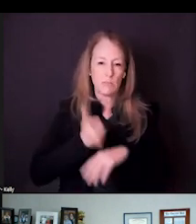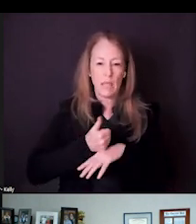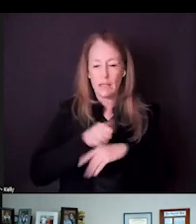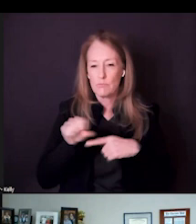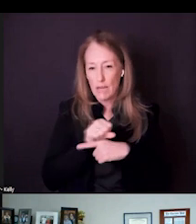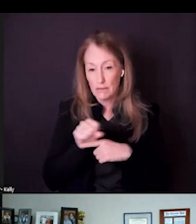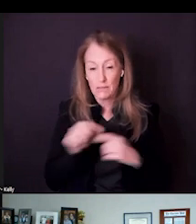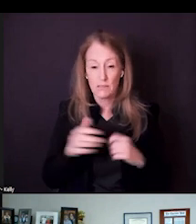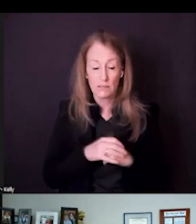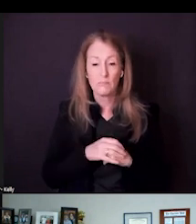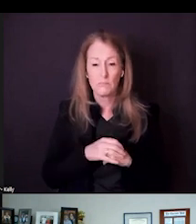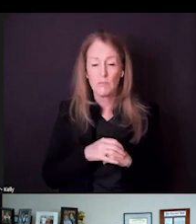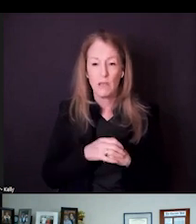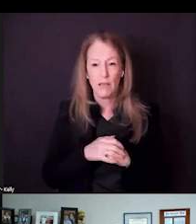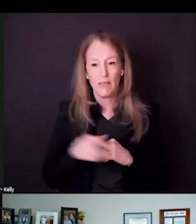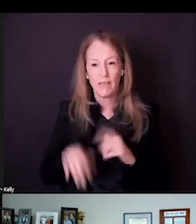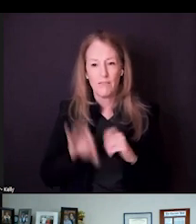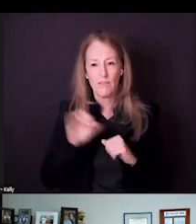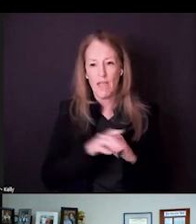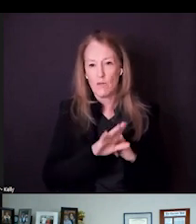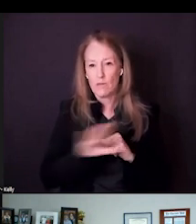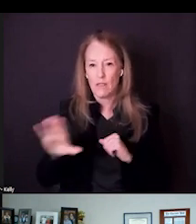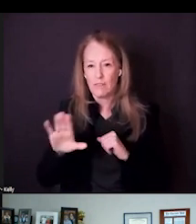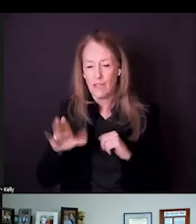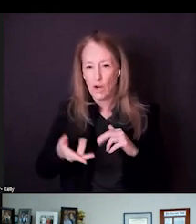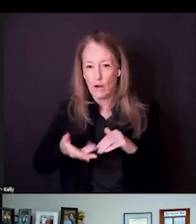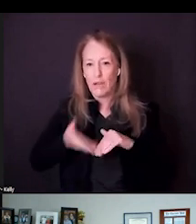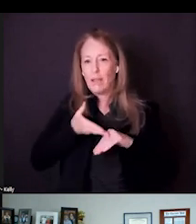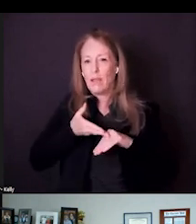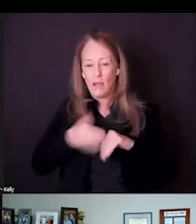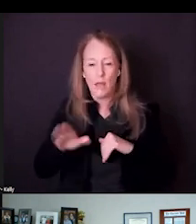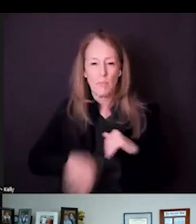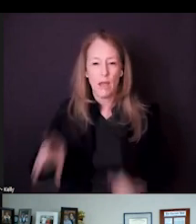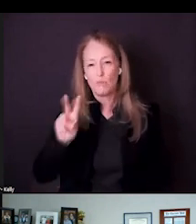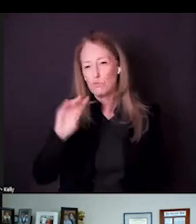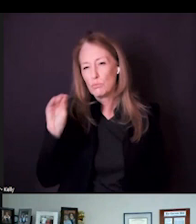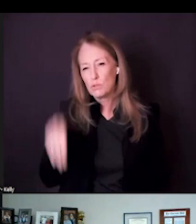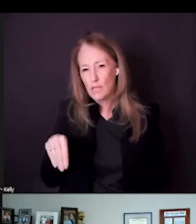THEY ARE UP TICK IS ABOUT TWO%, WHICH IS SMALL, BUT THEIR AUDIENCES